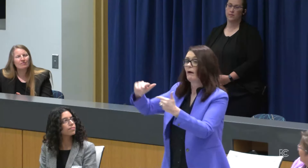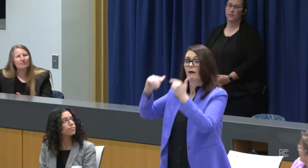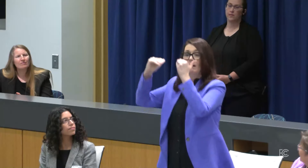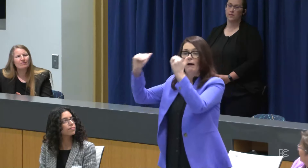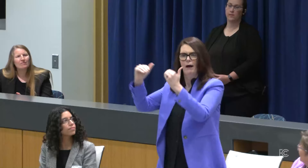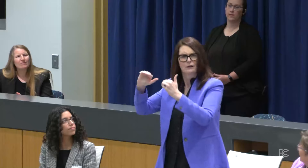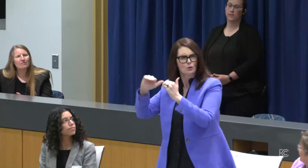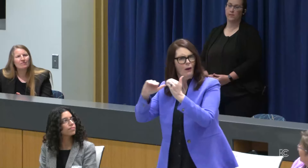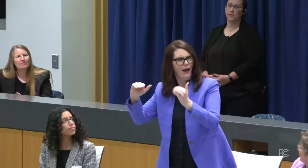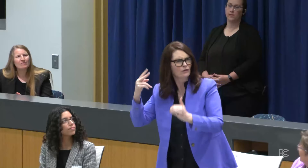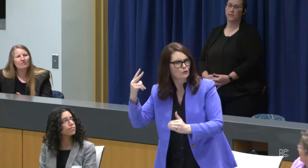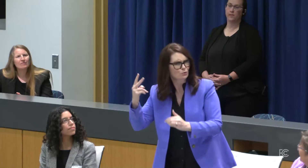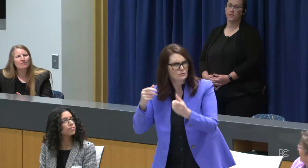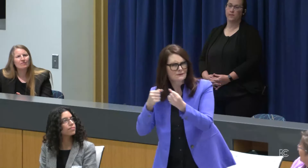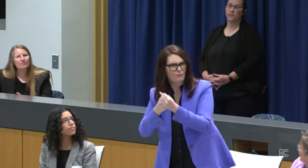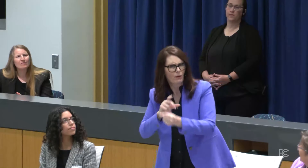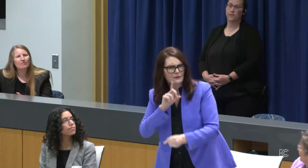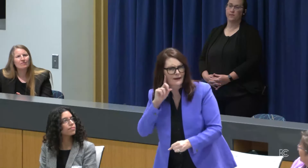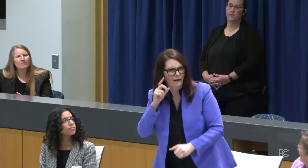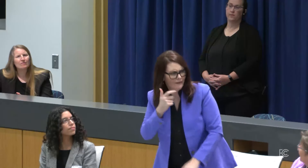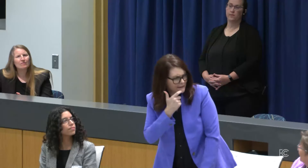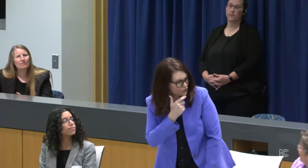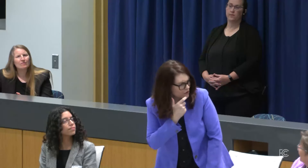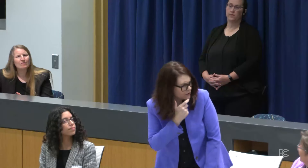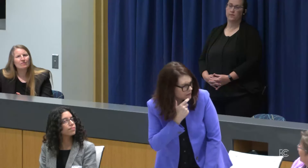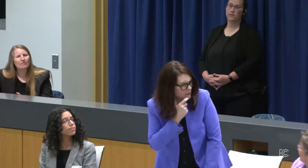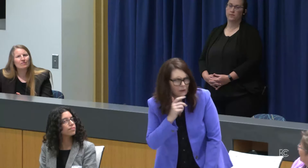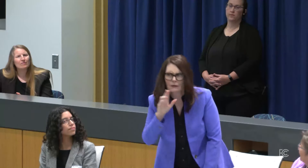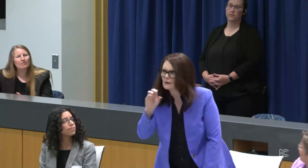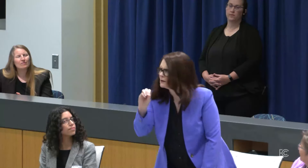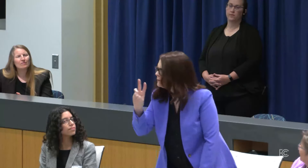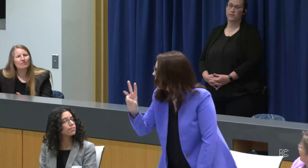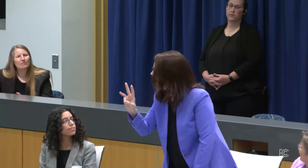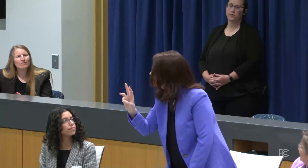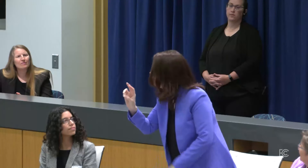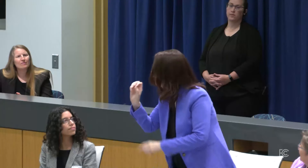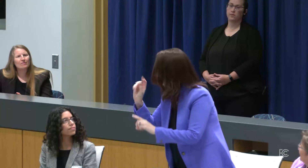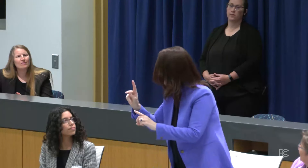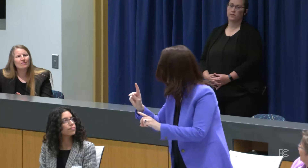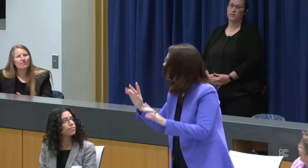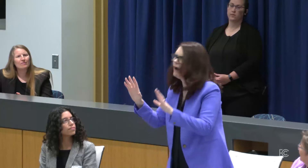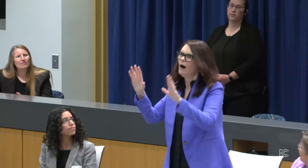DANGEROUS BUT I'M CERTAINLY NO EXPERT WHEN IT COMES TO TECHNOLOGY. AND HE WAS RELYING ON ME TO